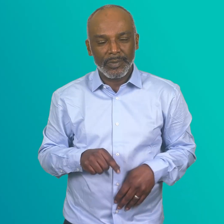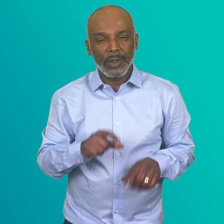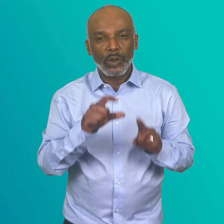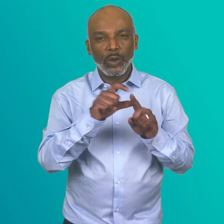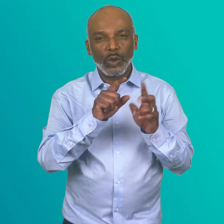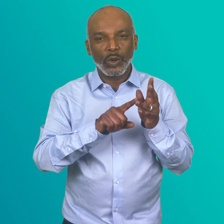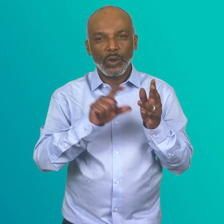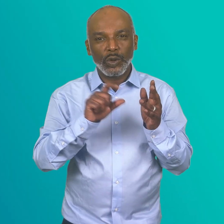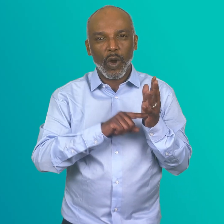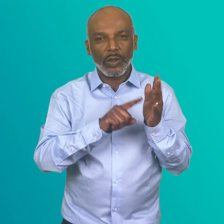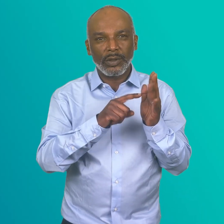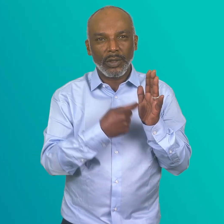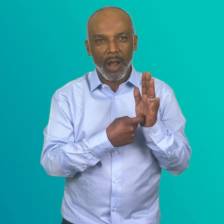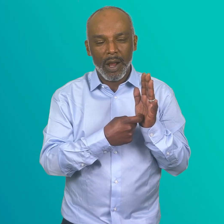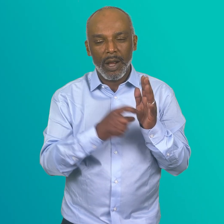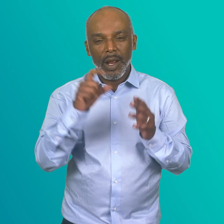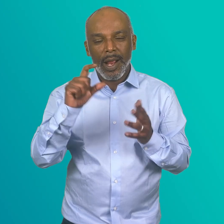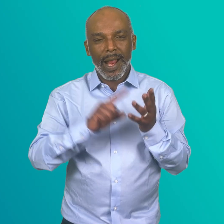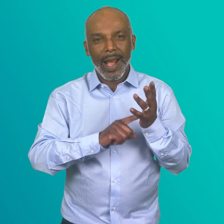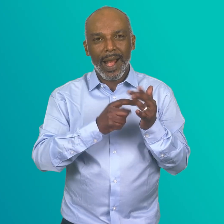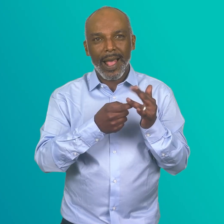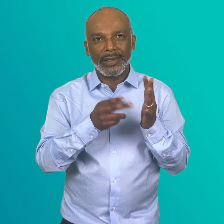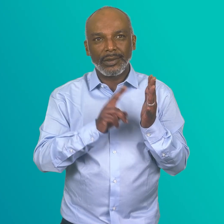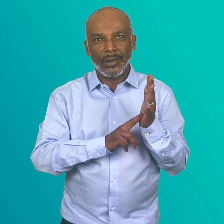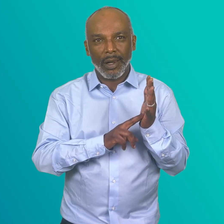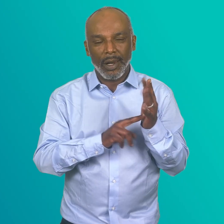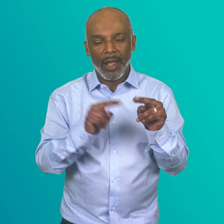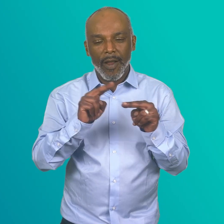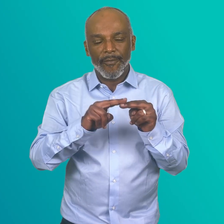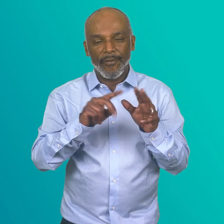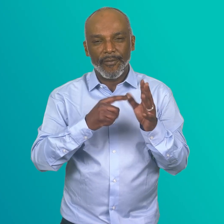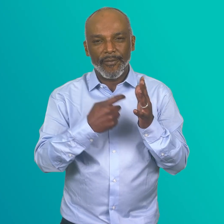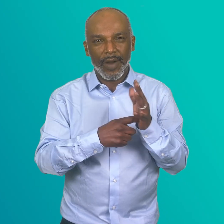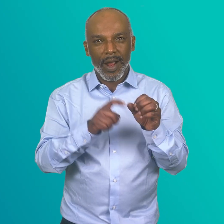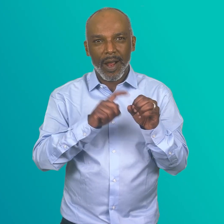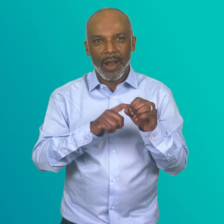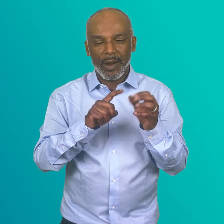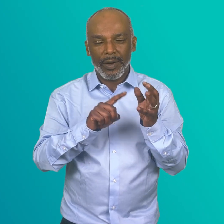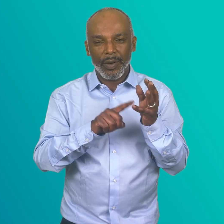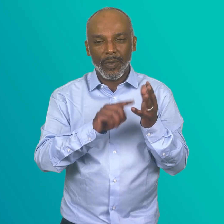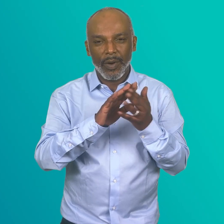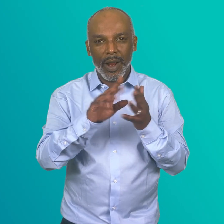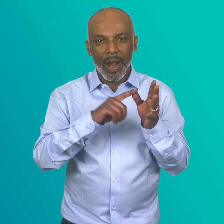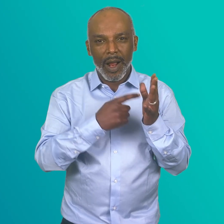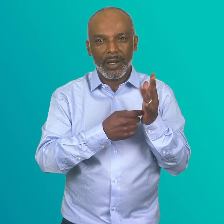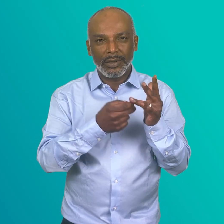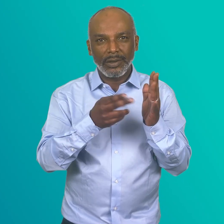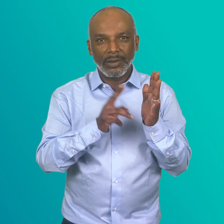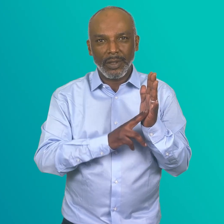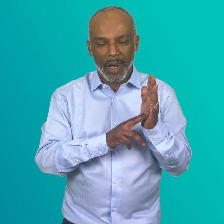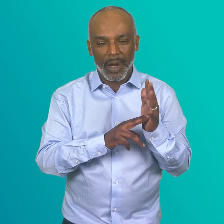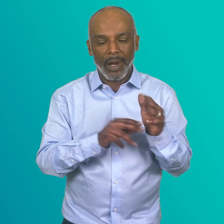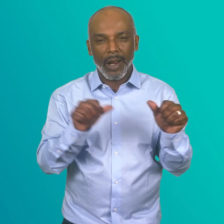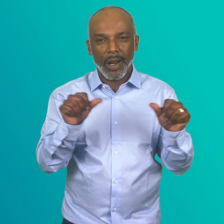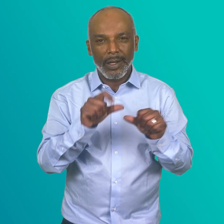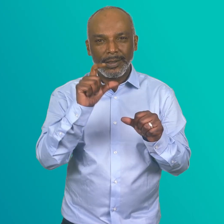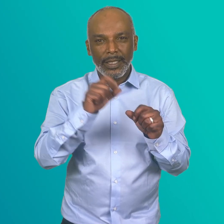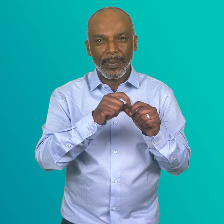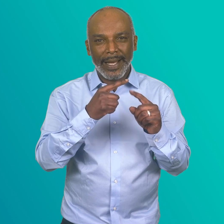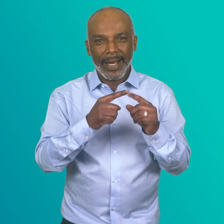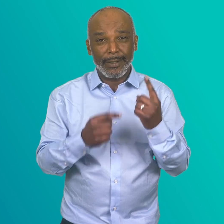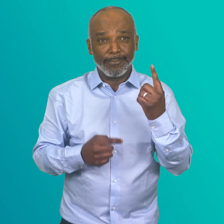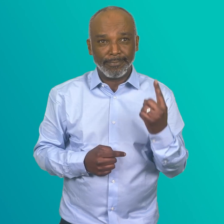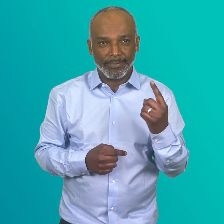Doctor Clenton Farquharson (CBE)